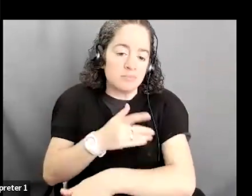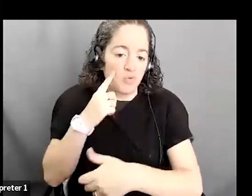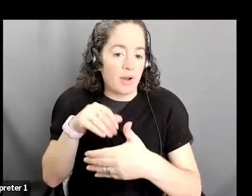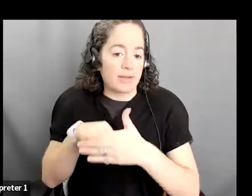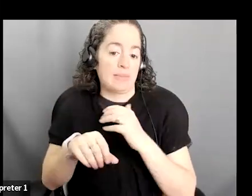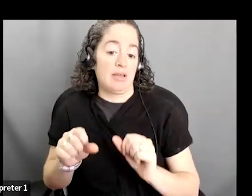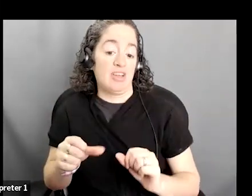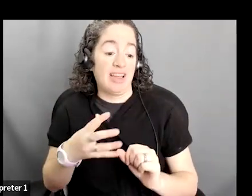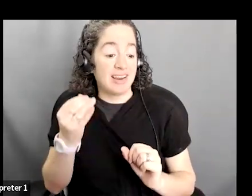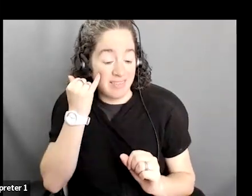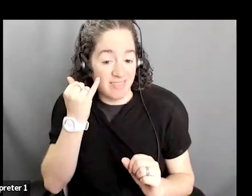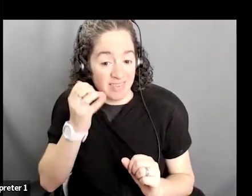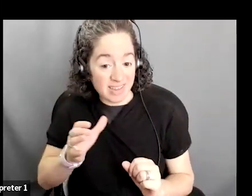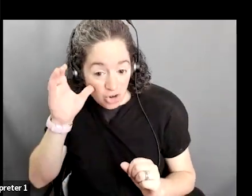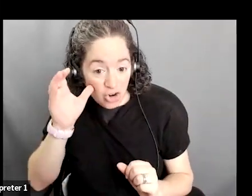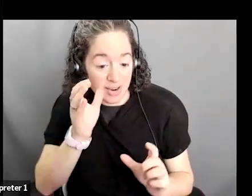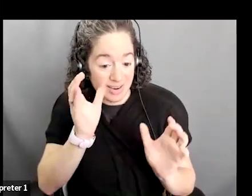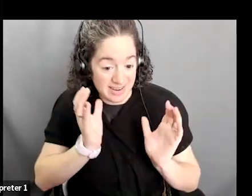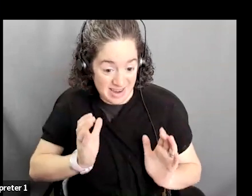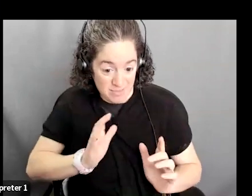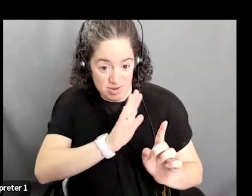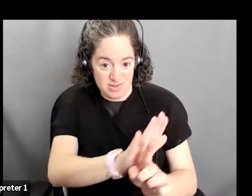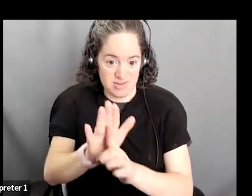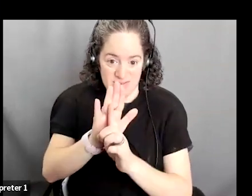from the people who are their customers that it's important,